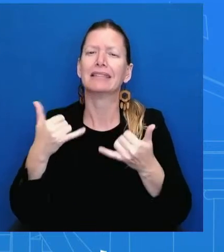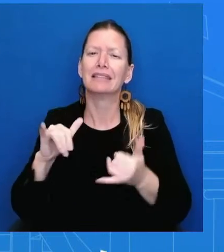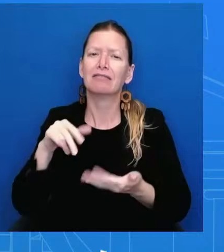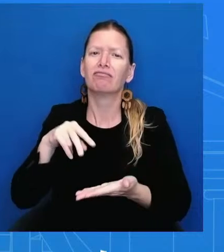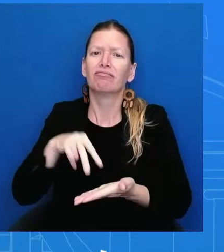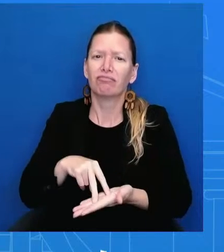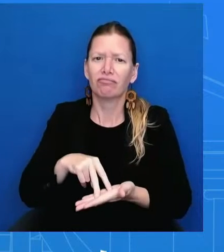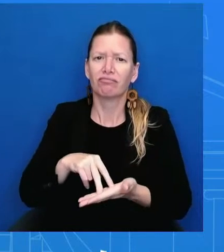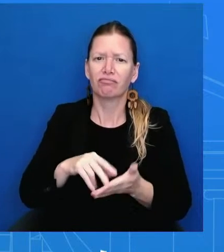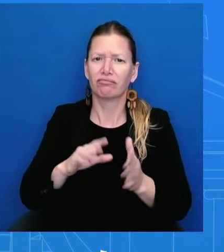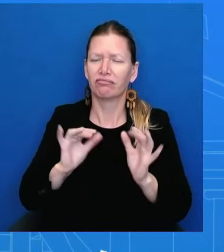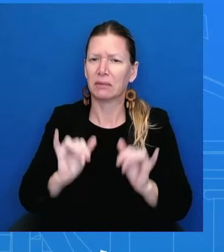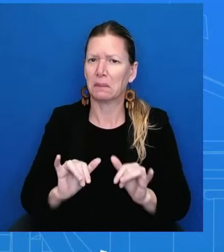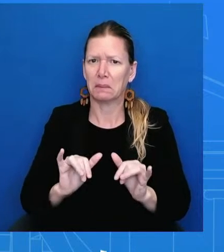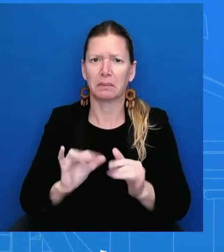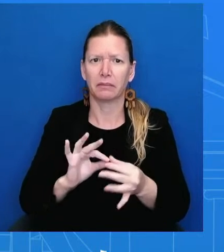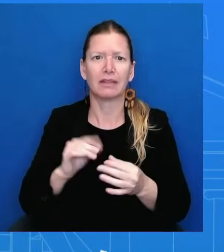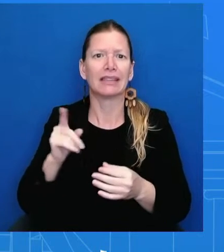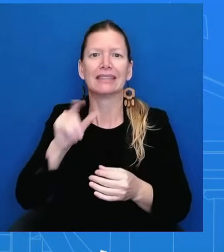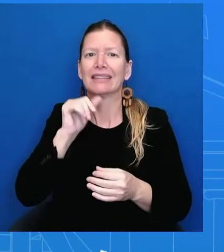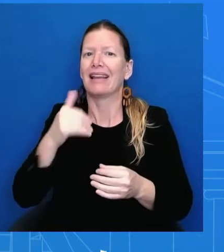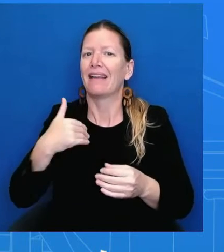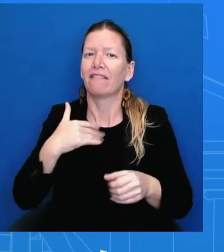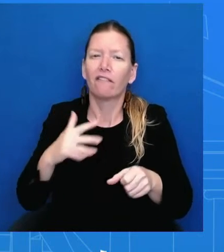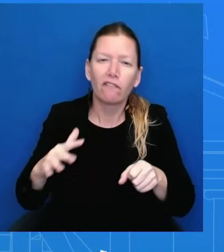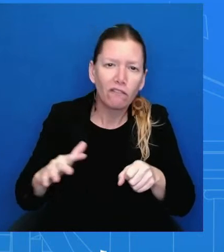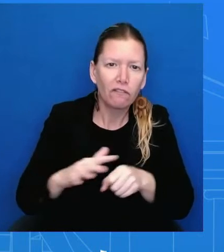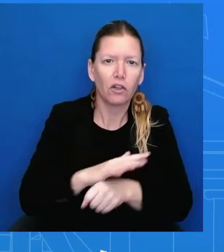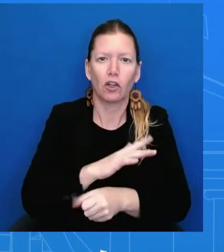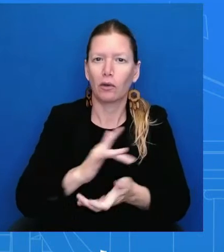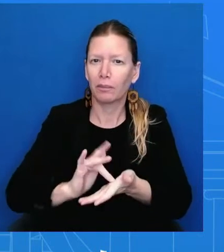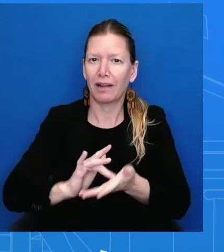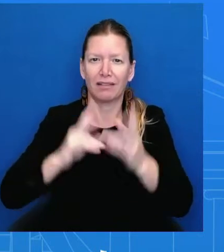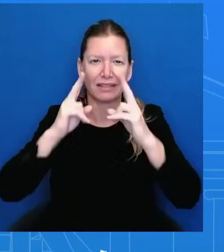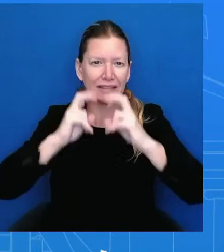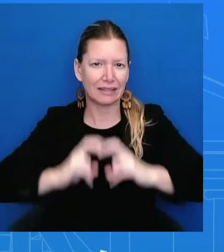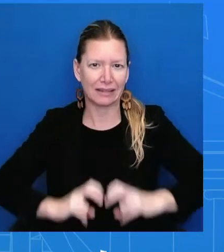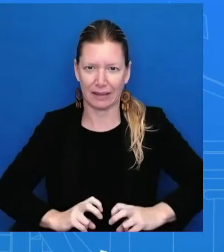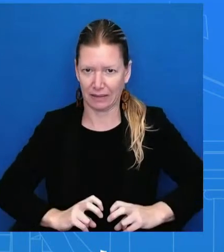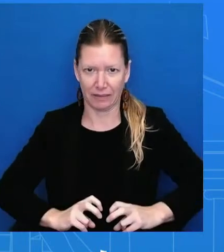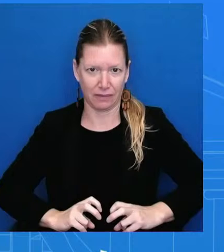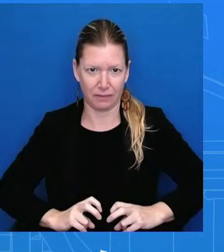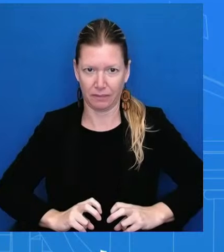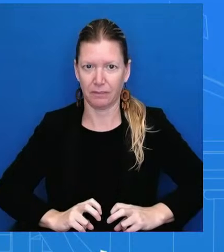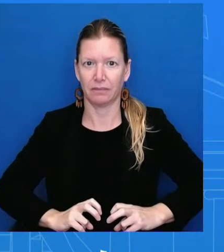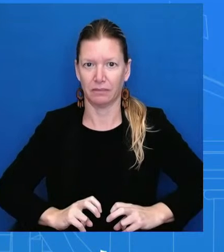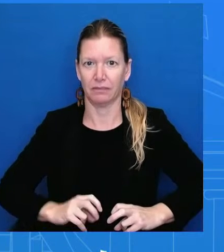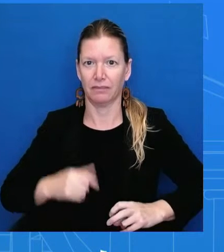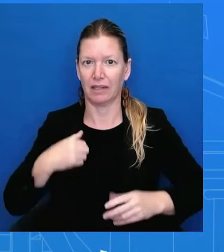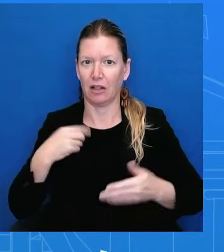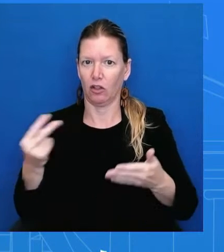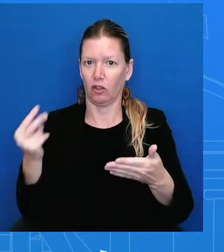And you're right, I said that in the briefing. He had a check-in with -- and he had -- he said this on -- on Friday.